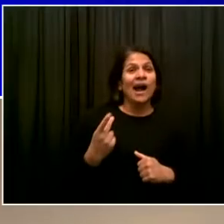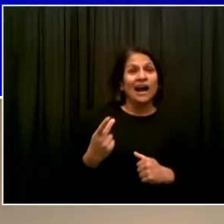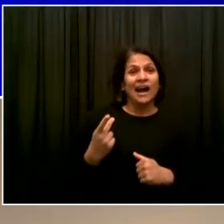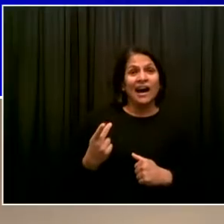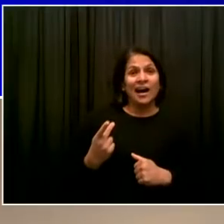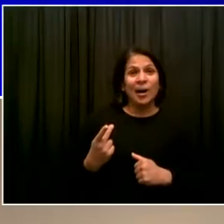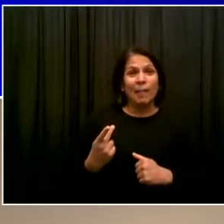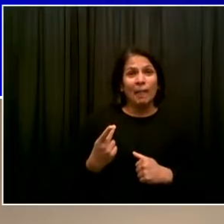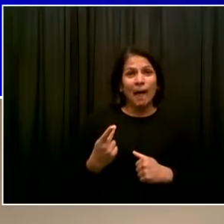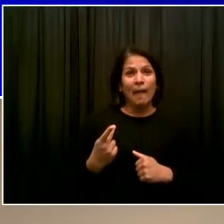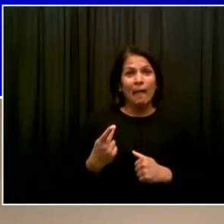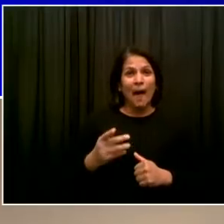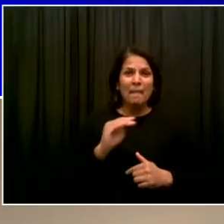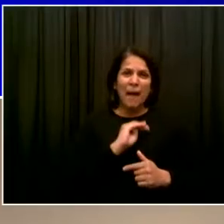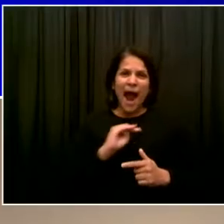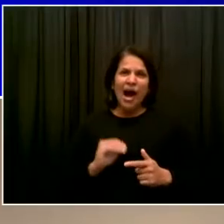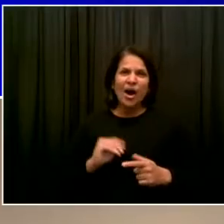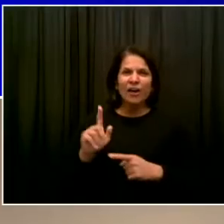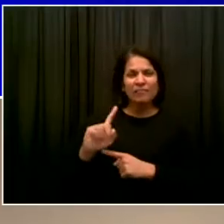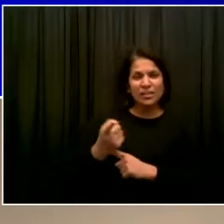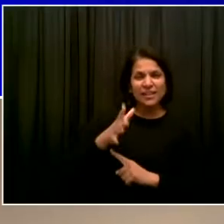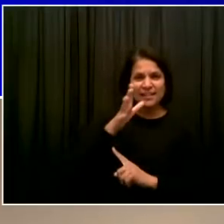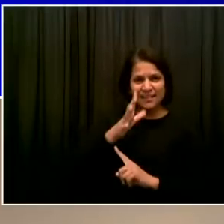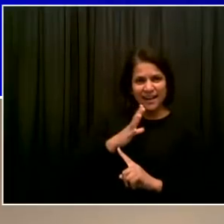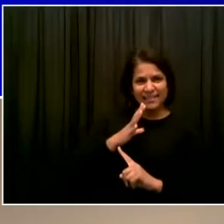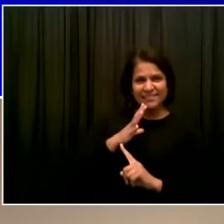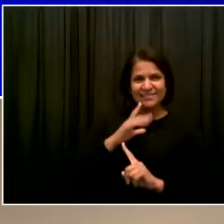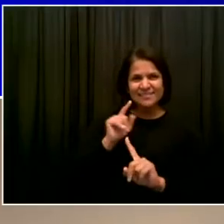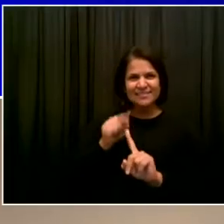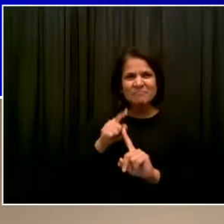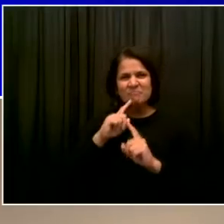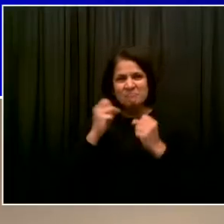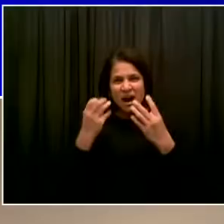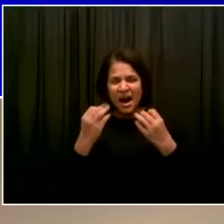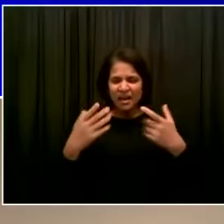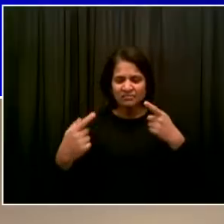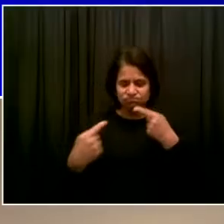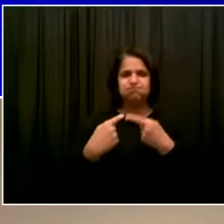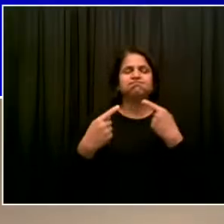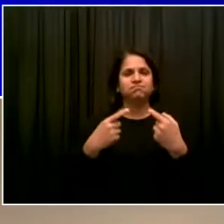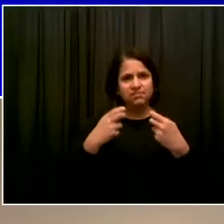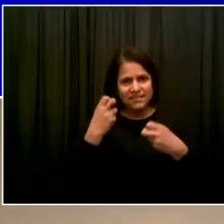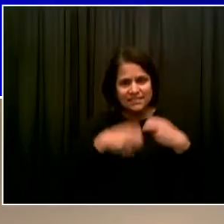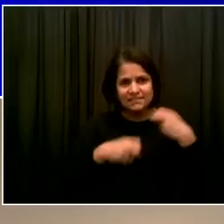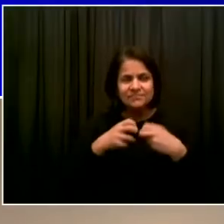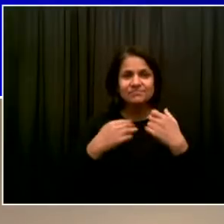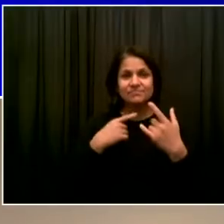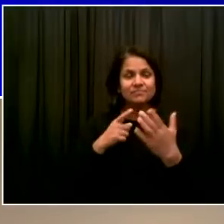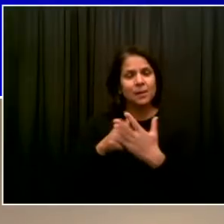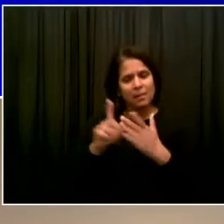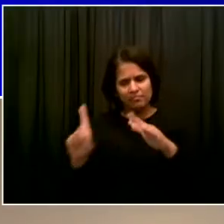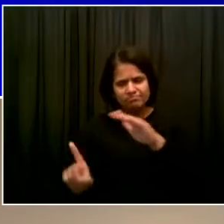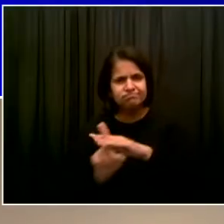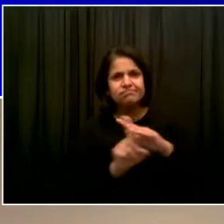WE HAVE OVER THE YERSA IN DEALING WITH ALL THE CHALLENGES THAT COME WITH LEAVING THE CITY, THERE'S